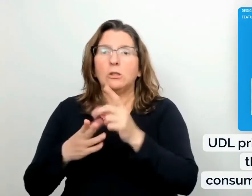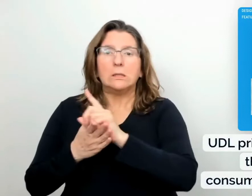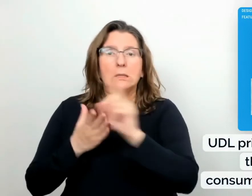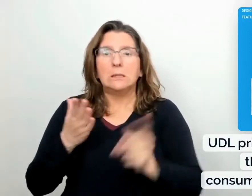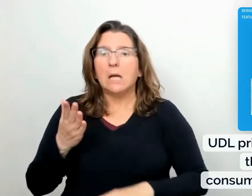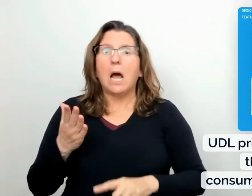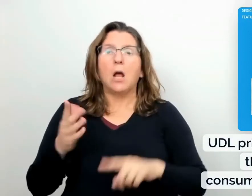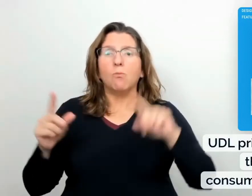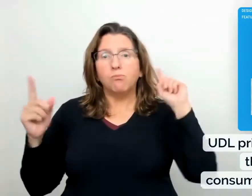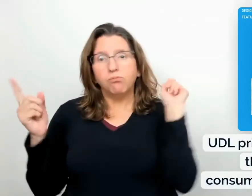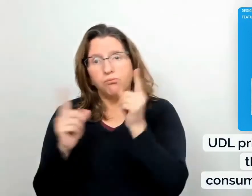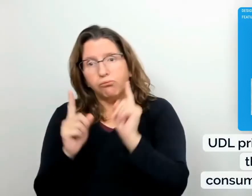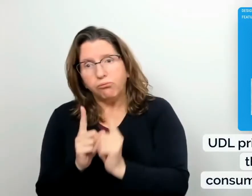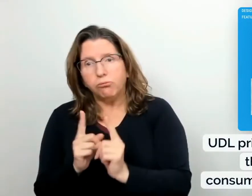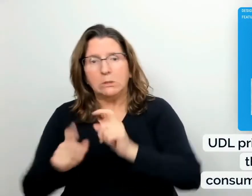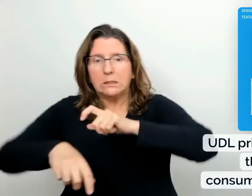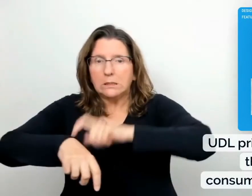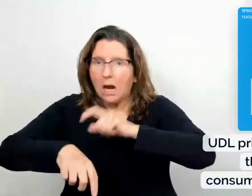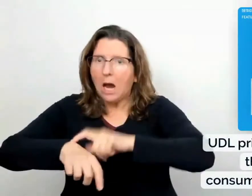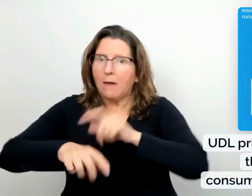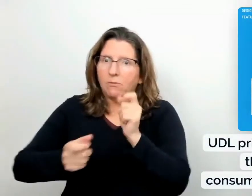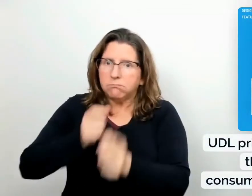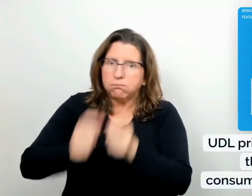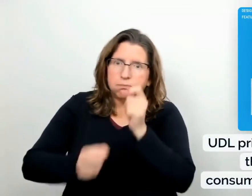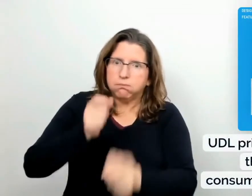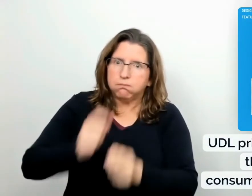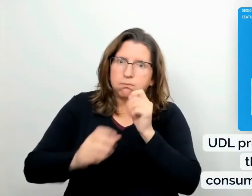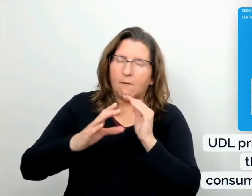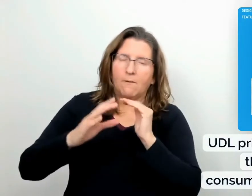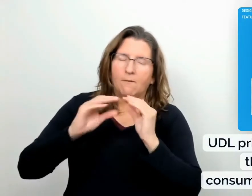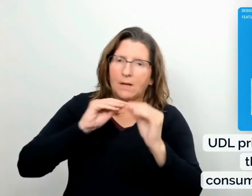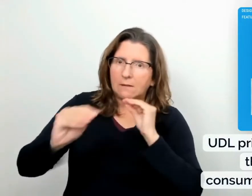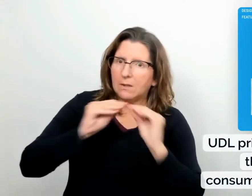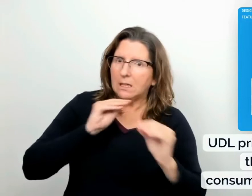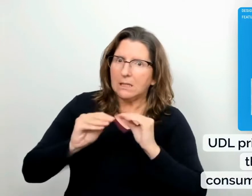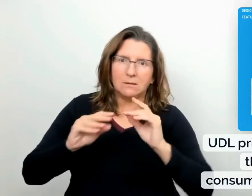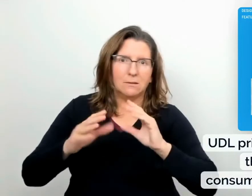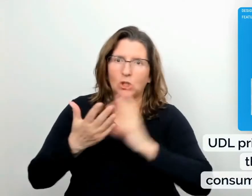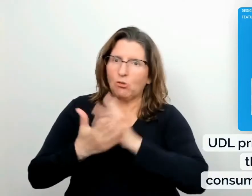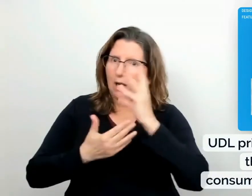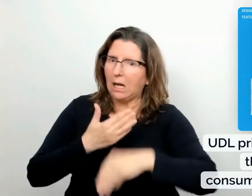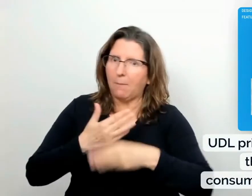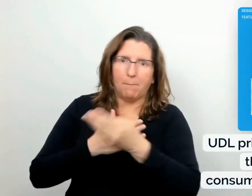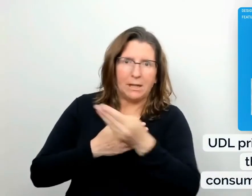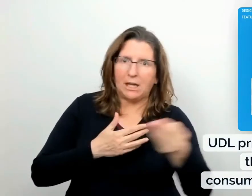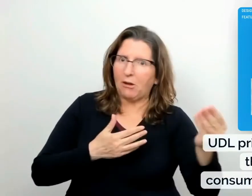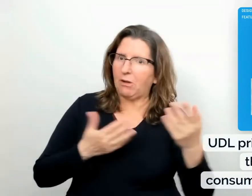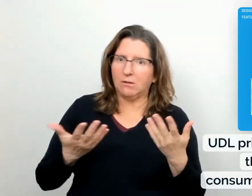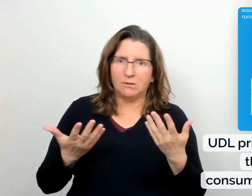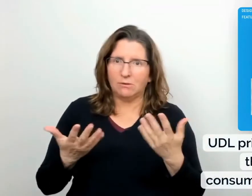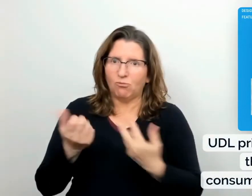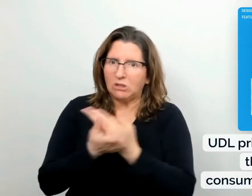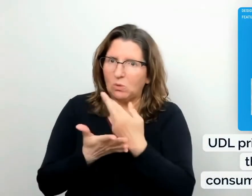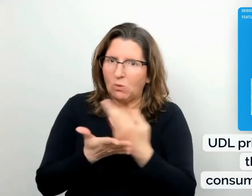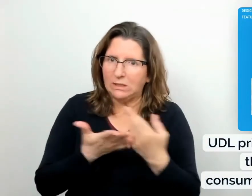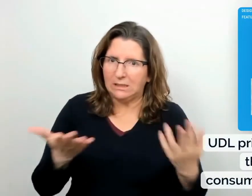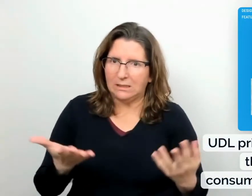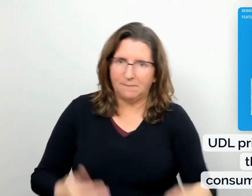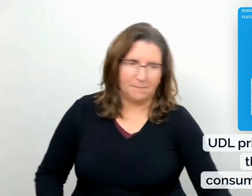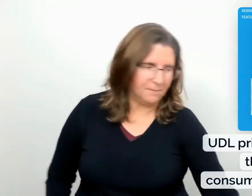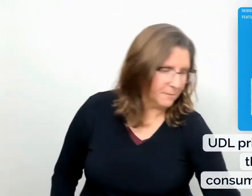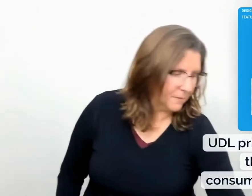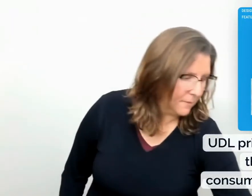UDL principles reduce the need for time-consuming adaptations of curriculum, materials and resources.